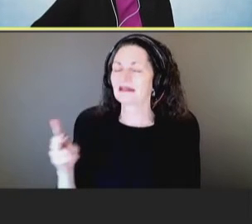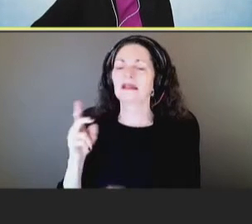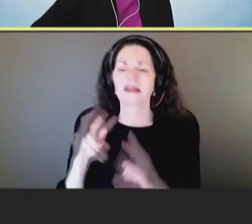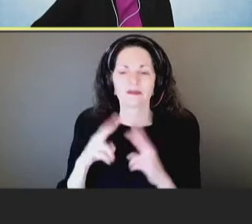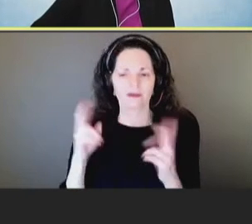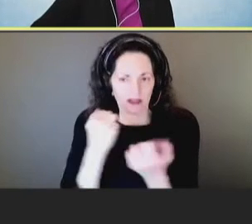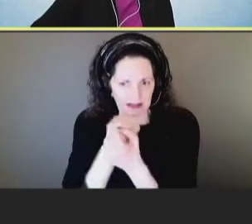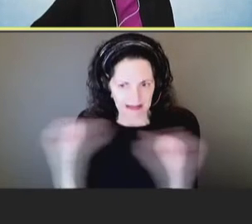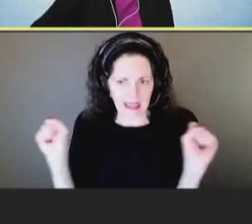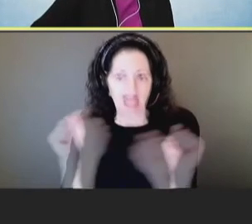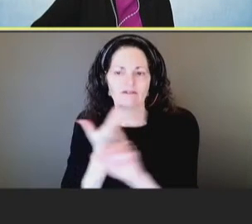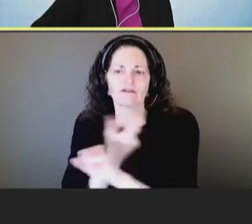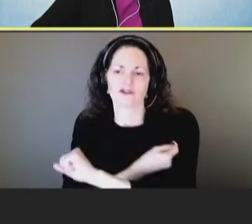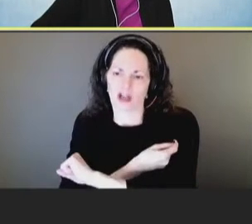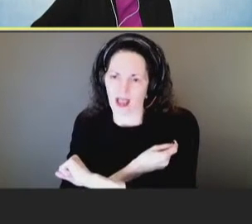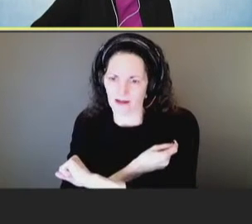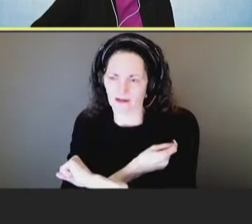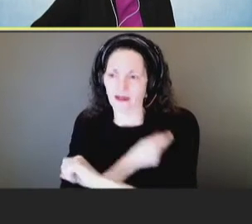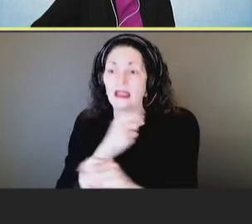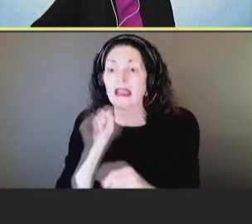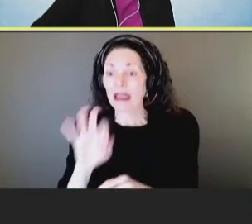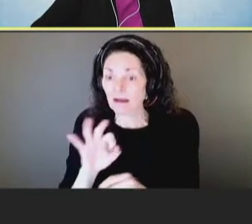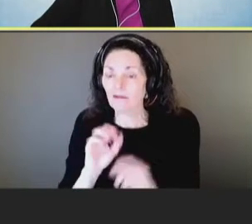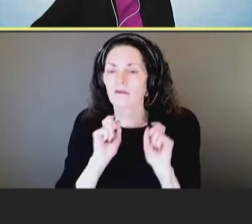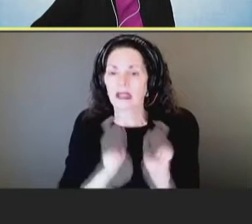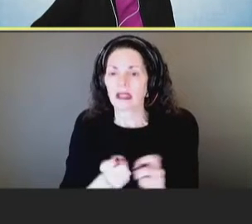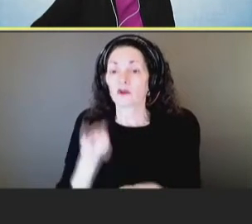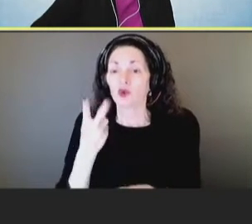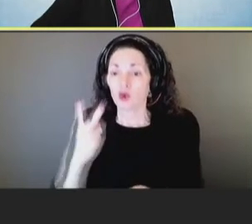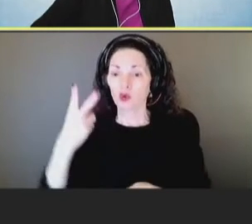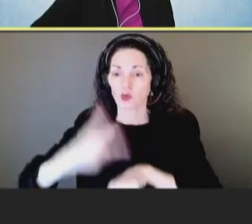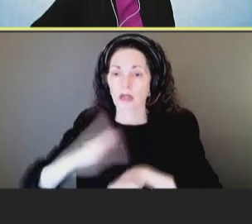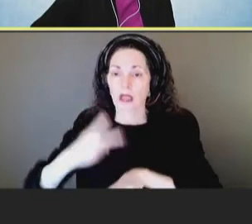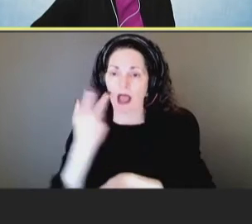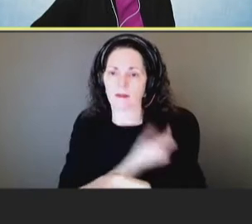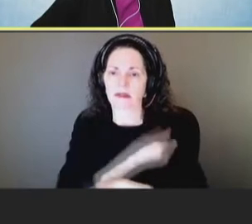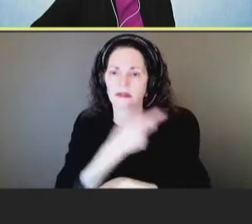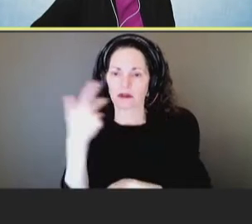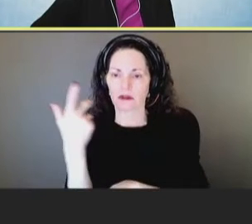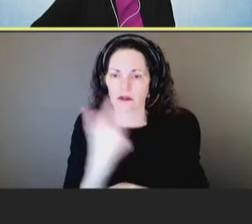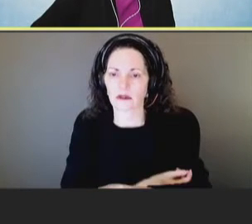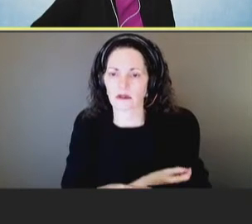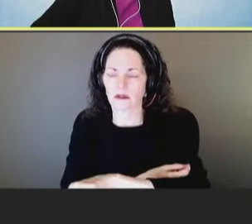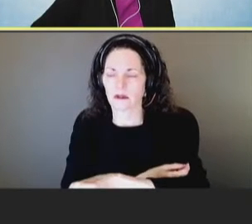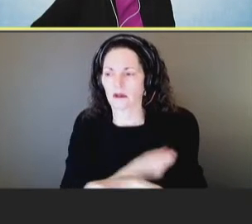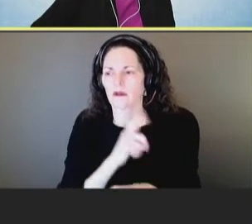administered as a two-dose regimen, even when it's stored for long periods of